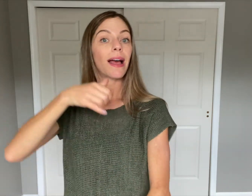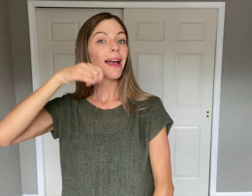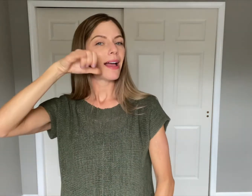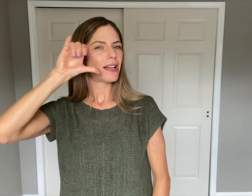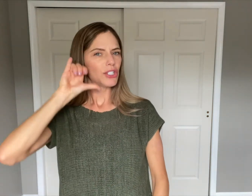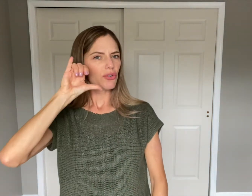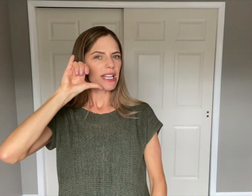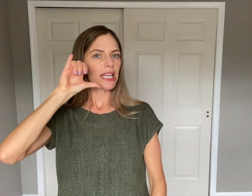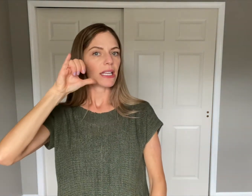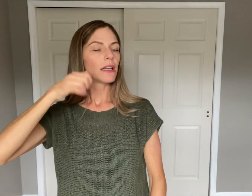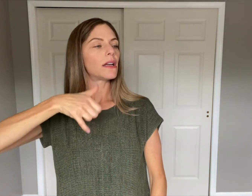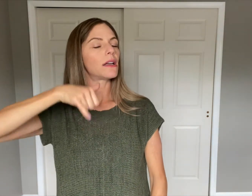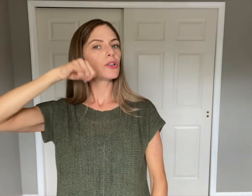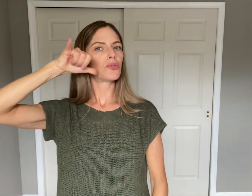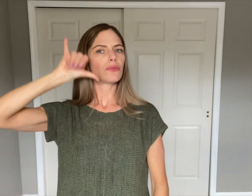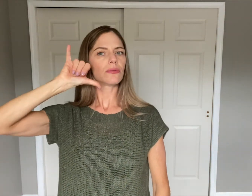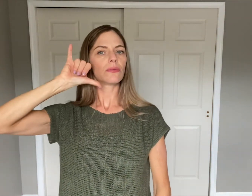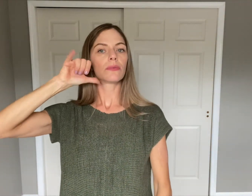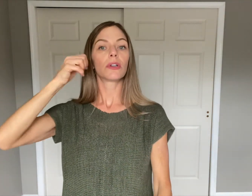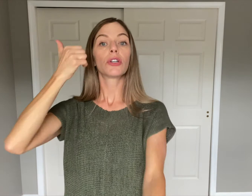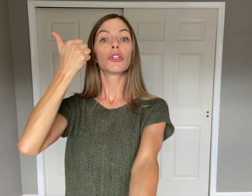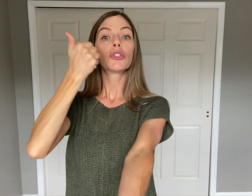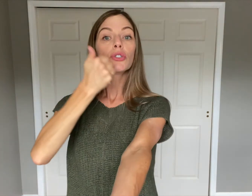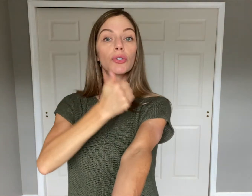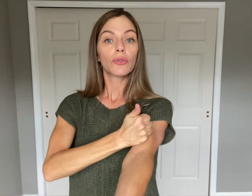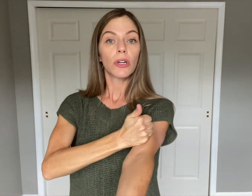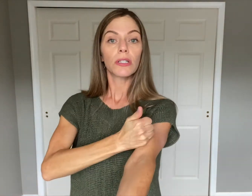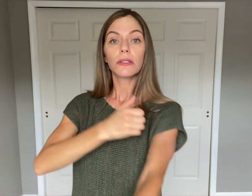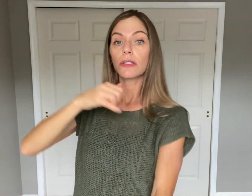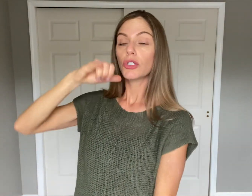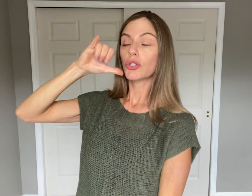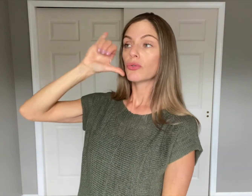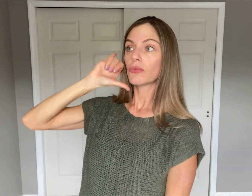"Drinking" "Drugs" "Drinking"